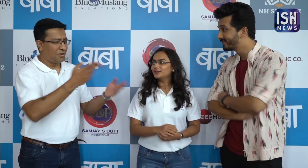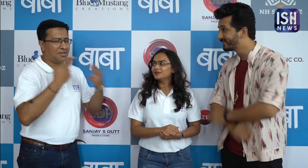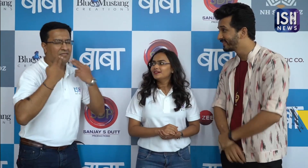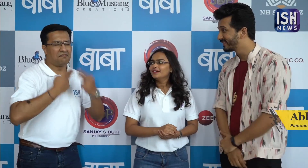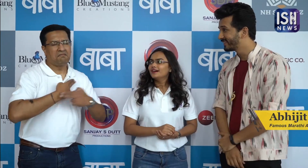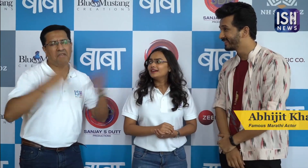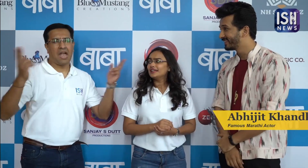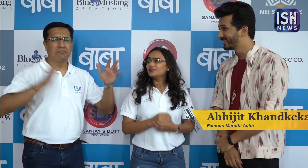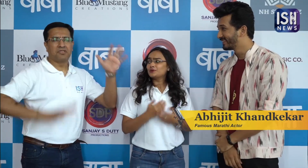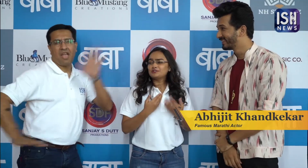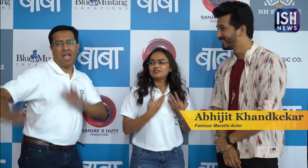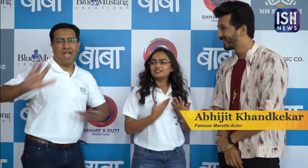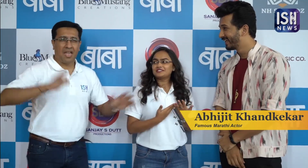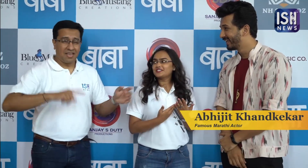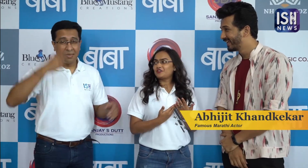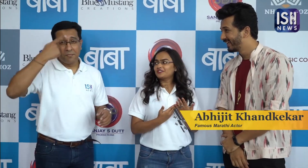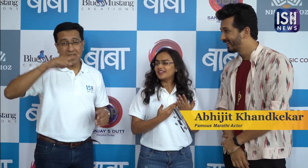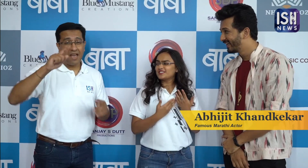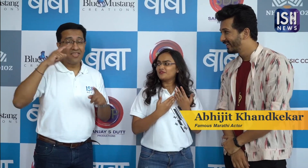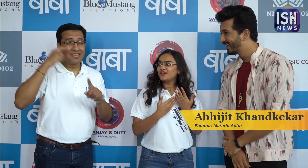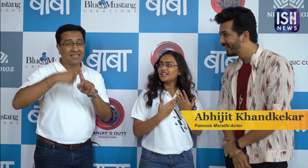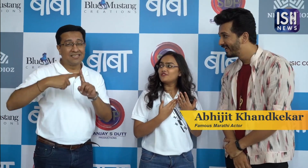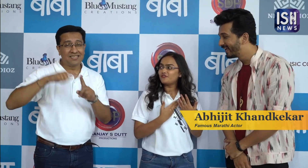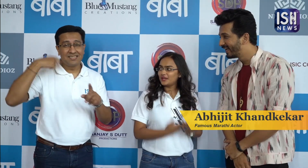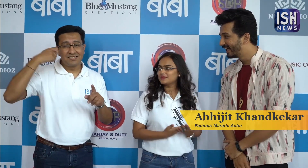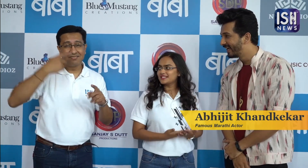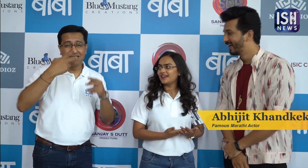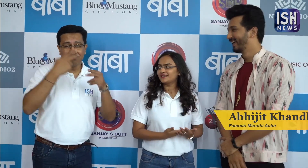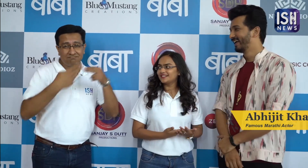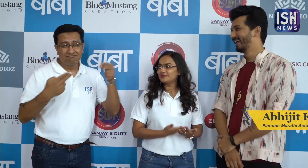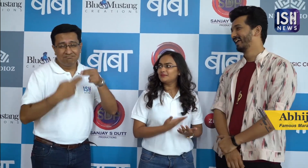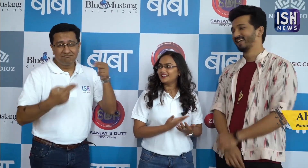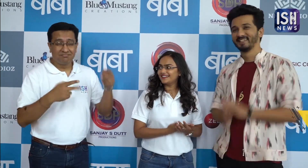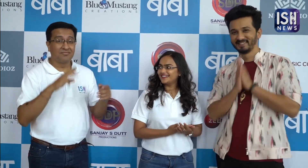He is a very famous Marathi TV serial actor.